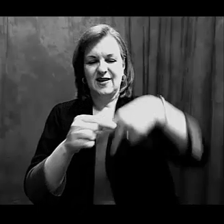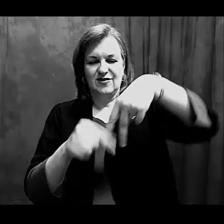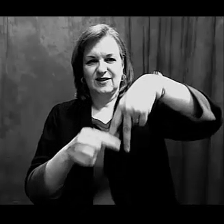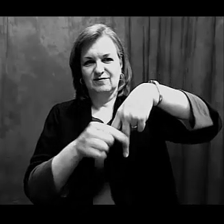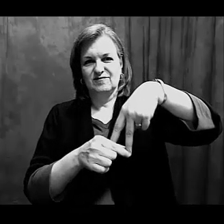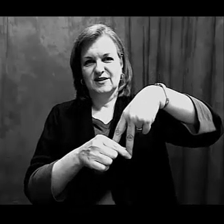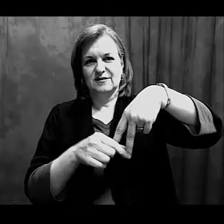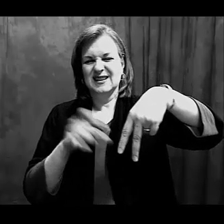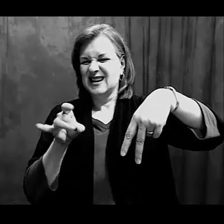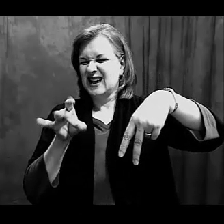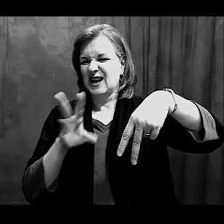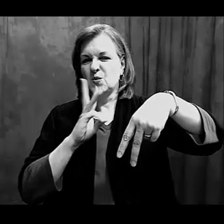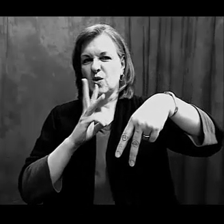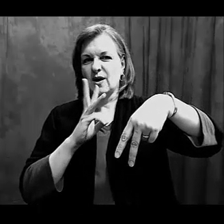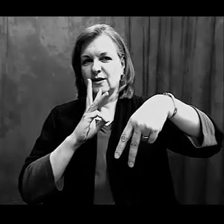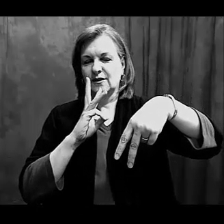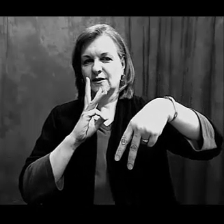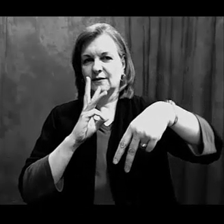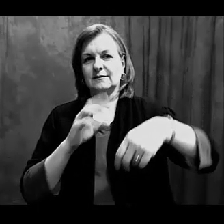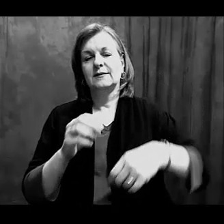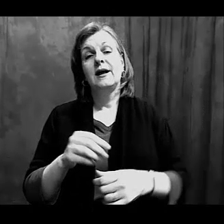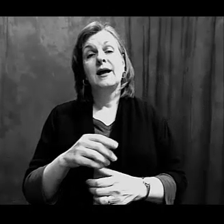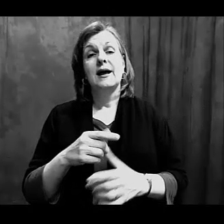hydrophobic hates water